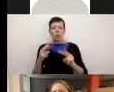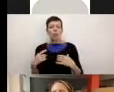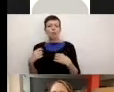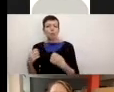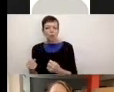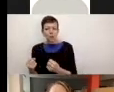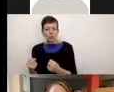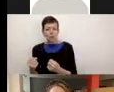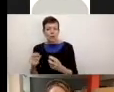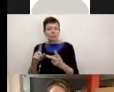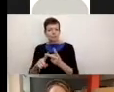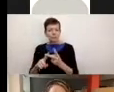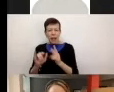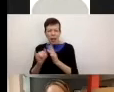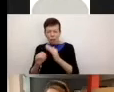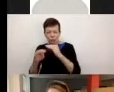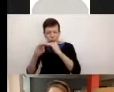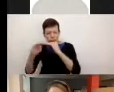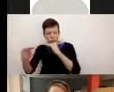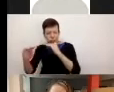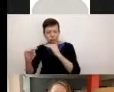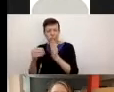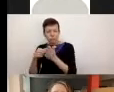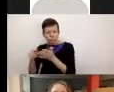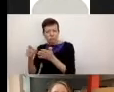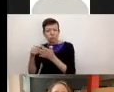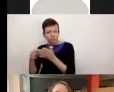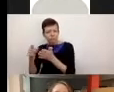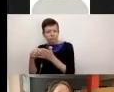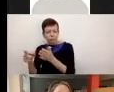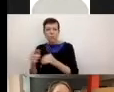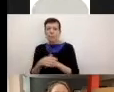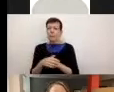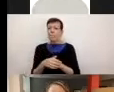building upon the impacts and what we have learned during the pandemic to ensure a vibrant,